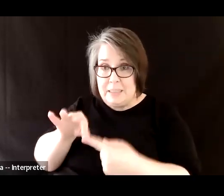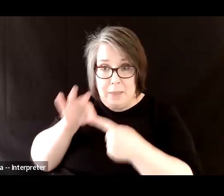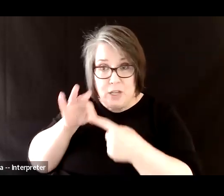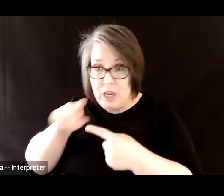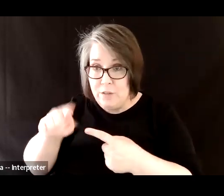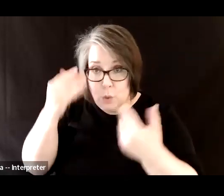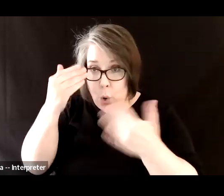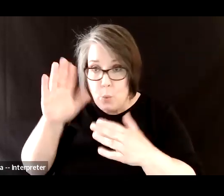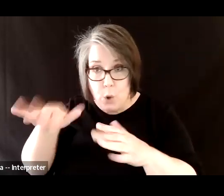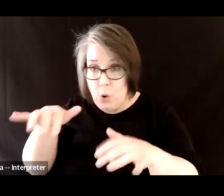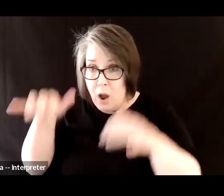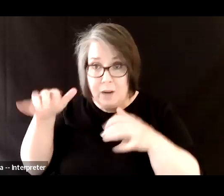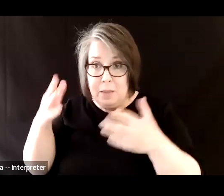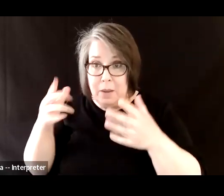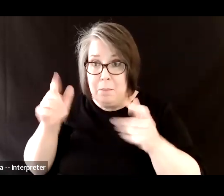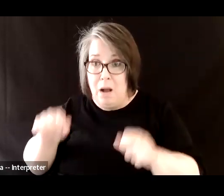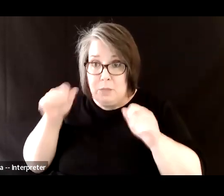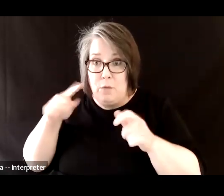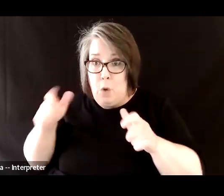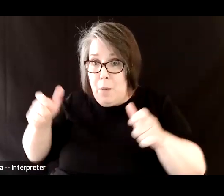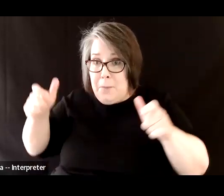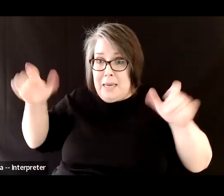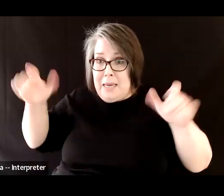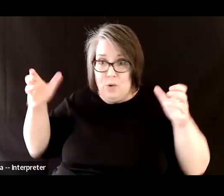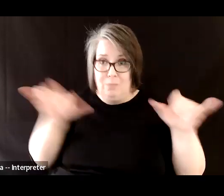not possible for a large group like what we had here today,